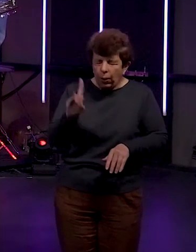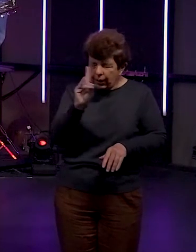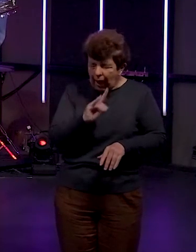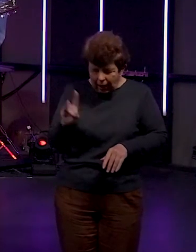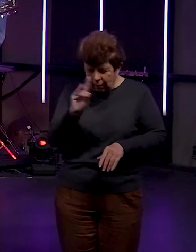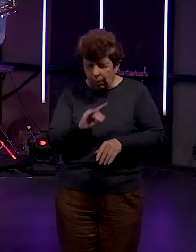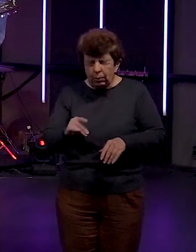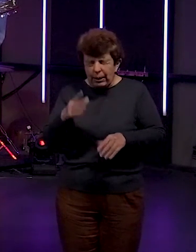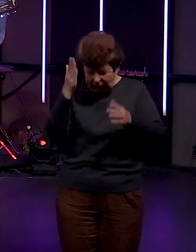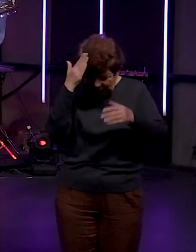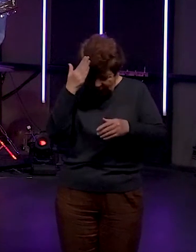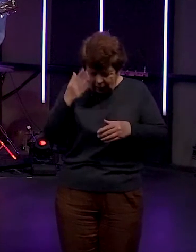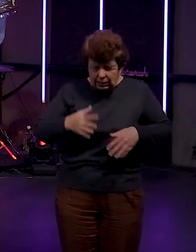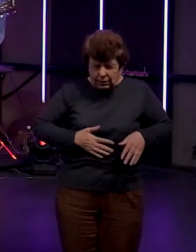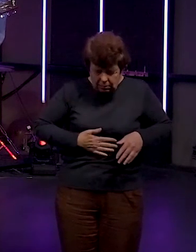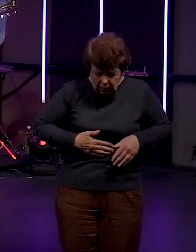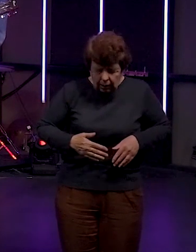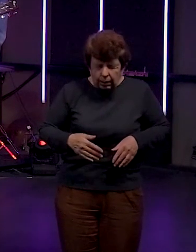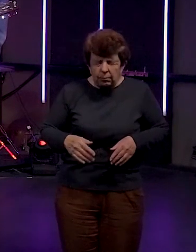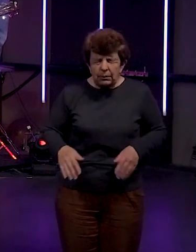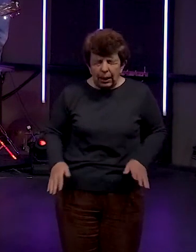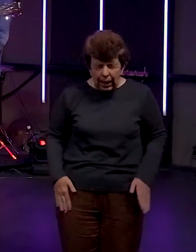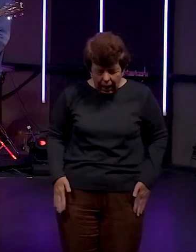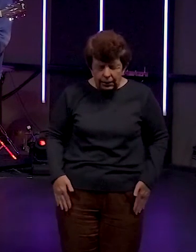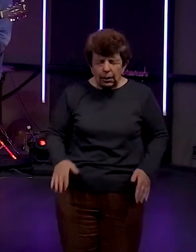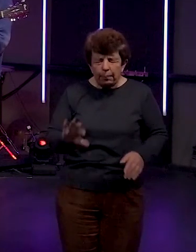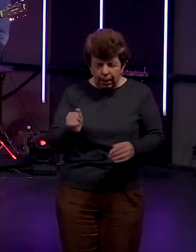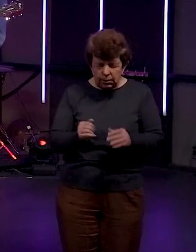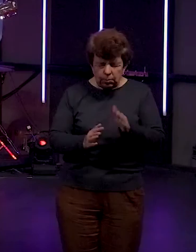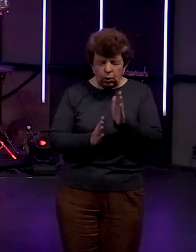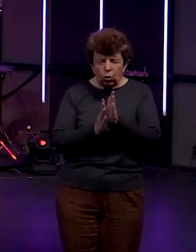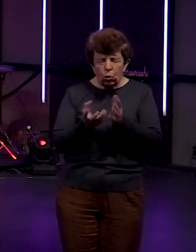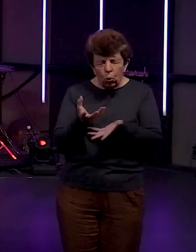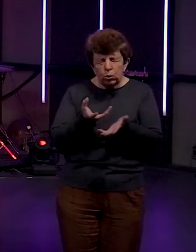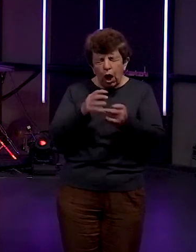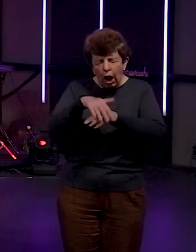internal organs must be roasted over a fire don't leave any of it until the